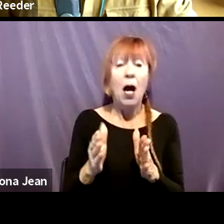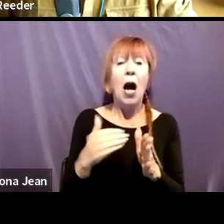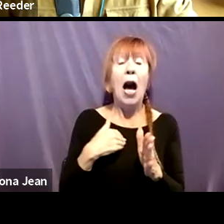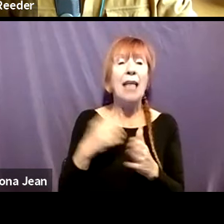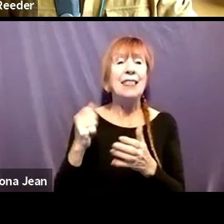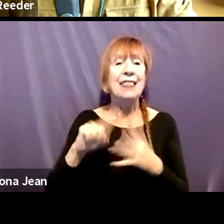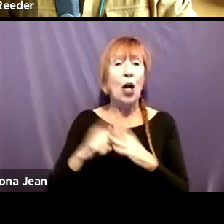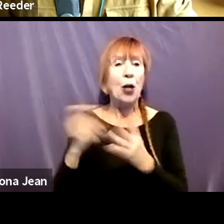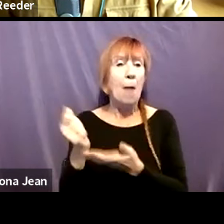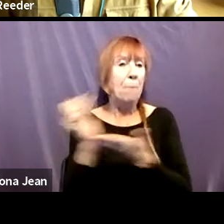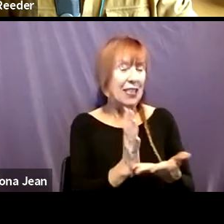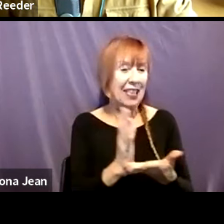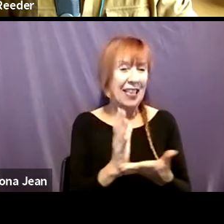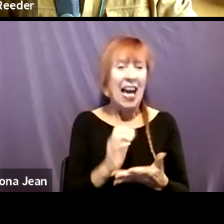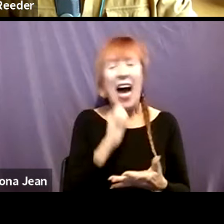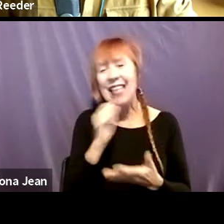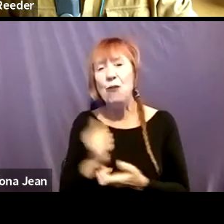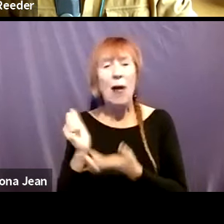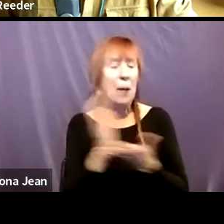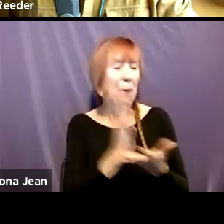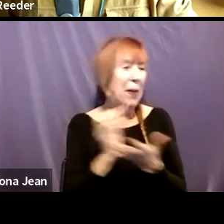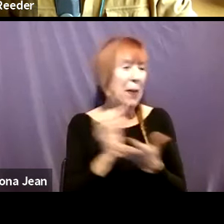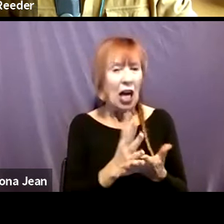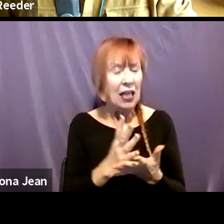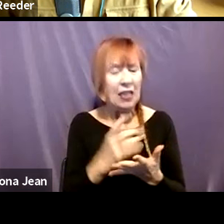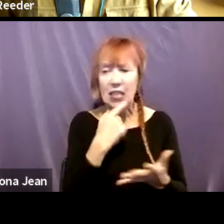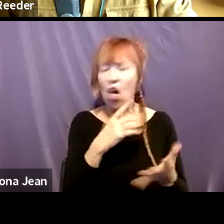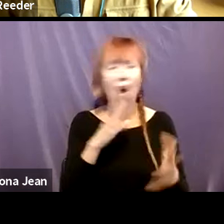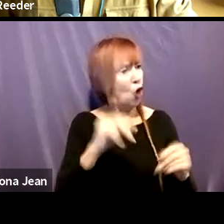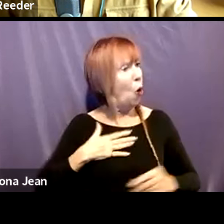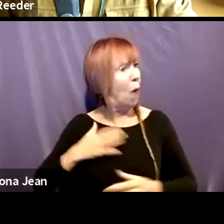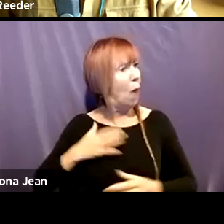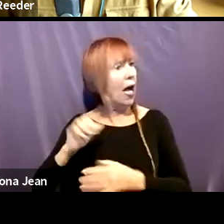Like I always didn't wanna pitch, and I'm like let my work speak for itself, and so I shied away from pitching.